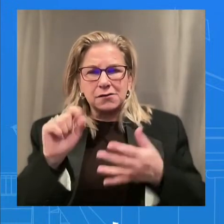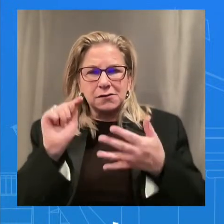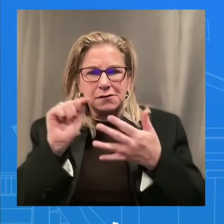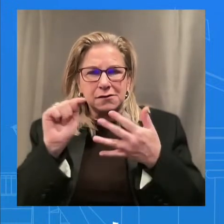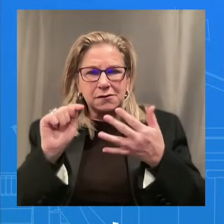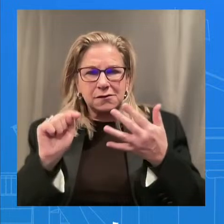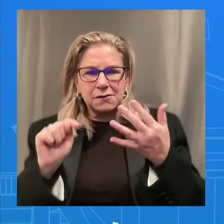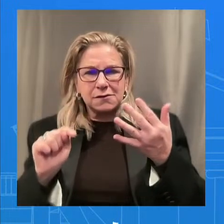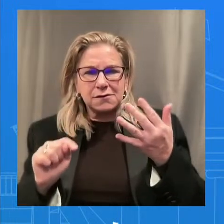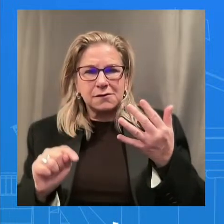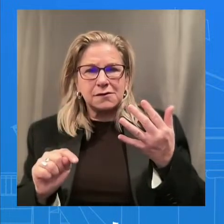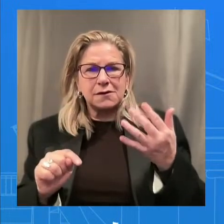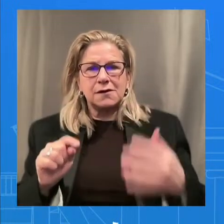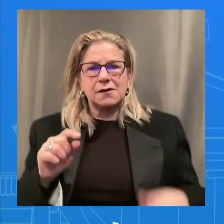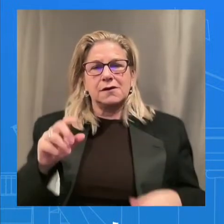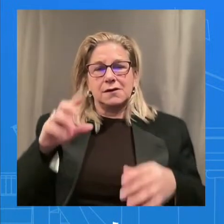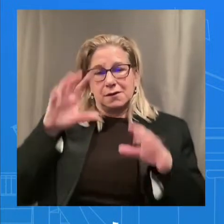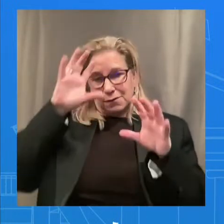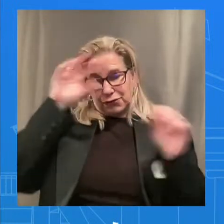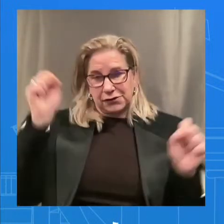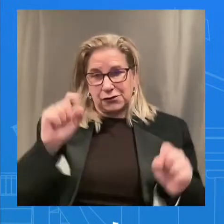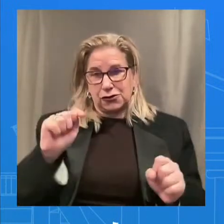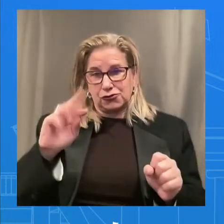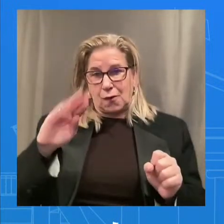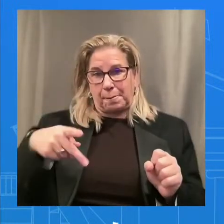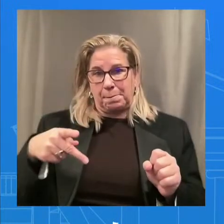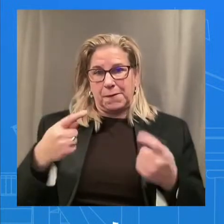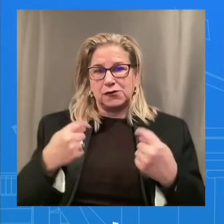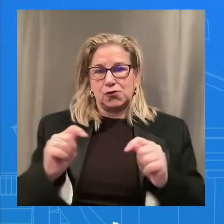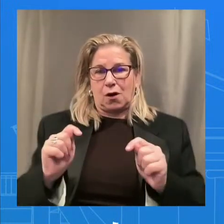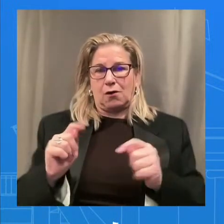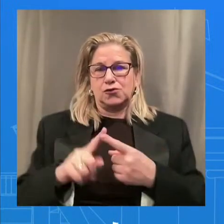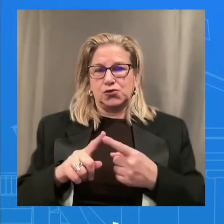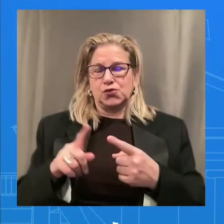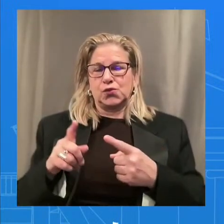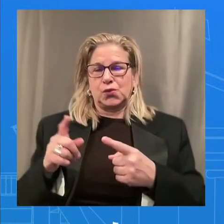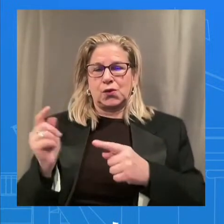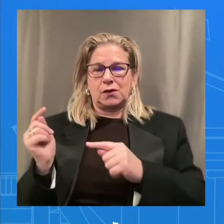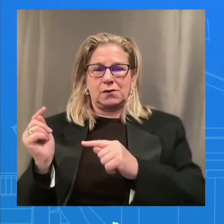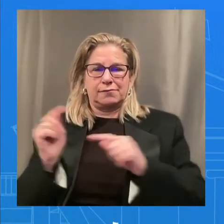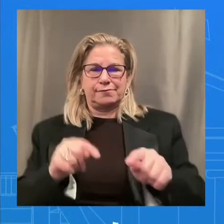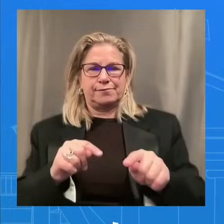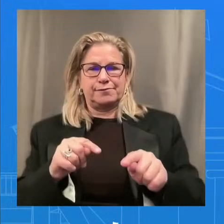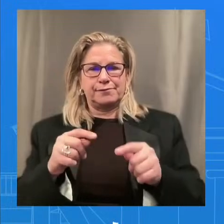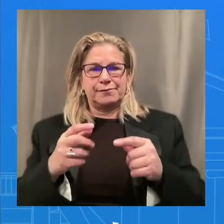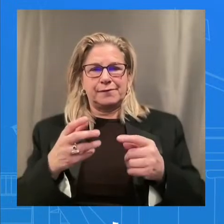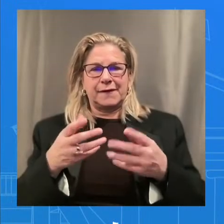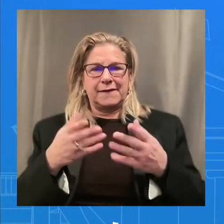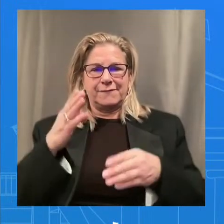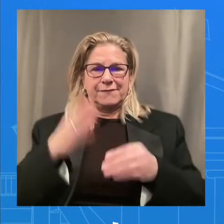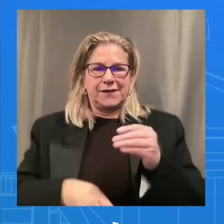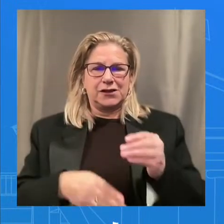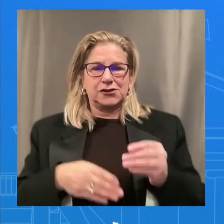which says it is in the American national security interest -- regardless of party, regardless of outgoing or incoming administration --